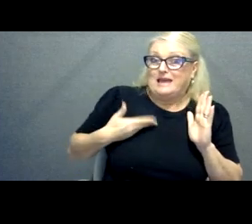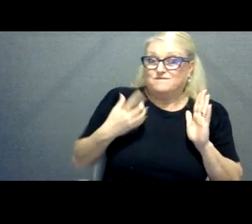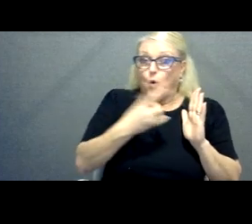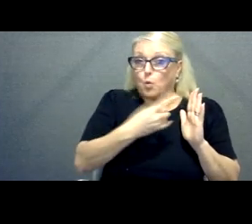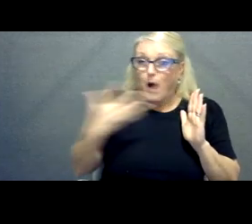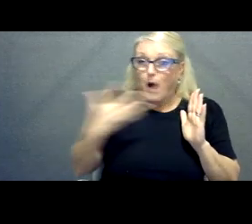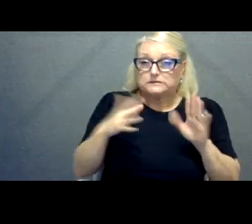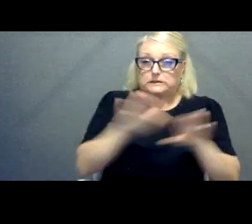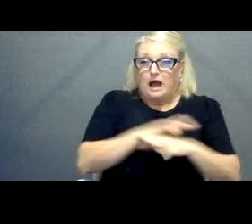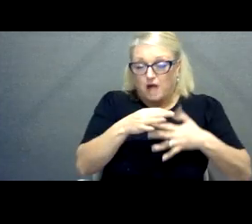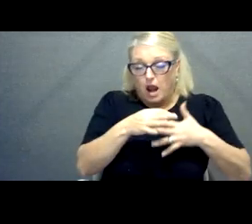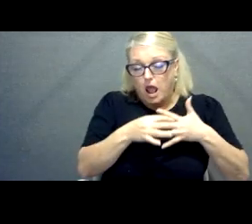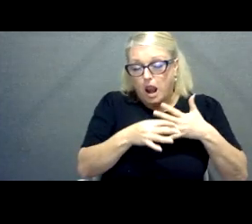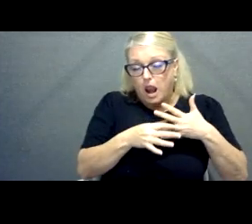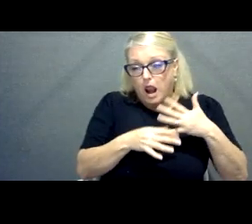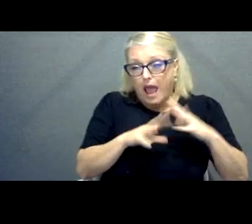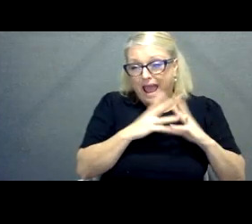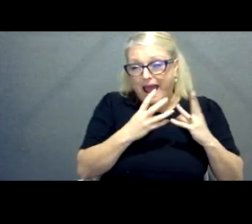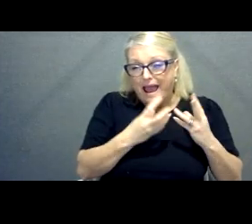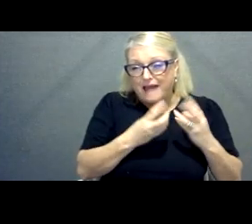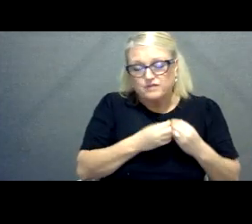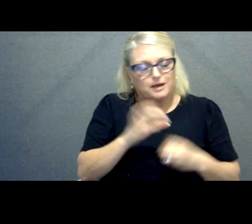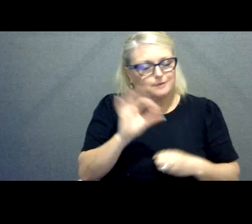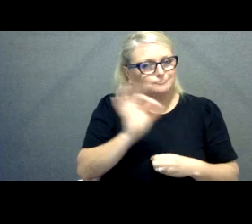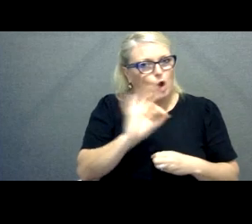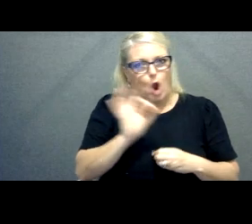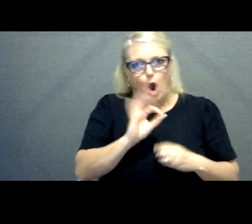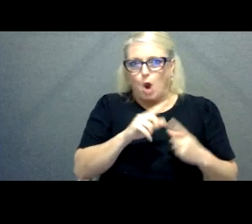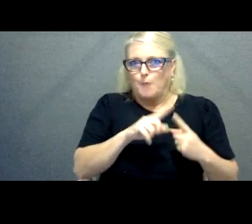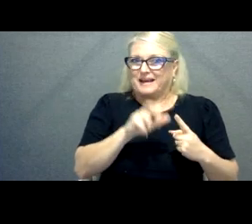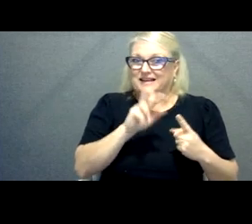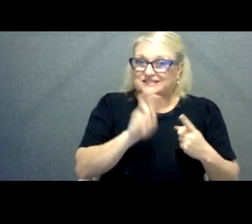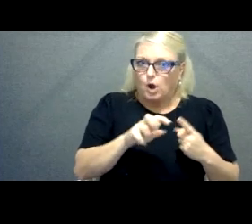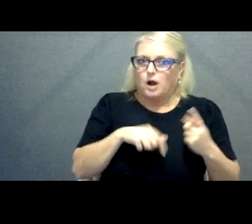they have to provide their authority for each matter great so if for example they had a